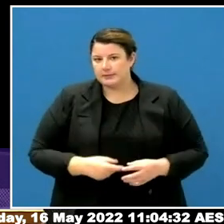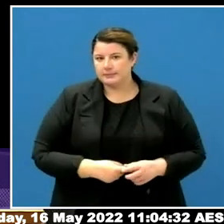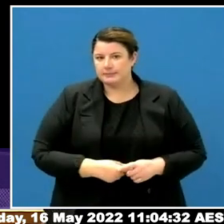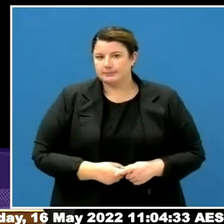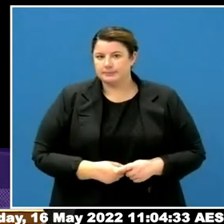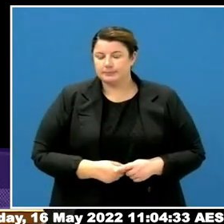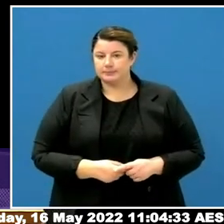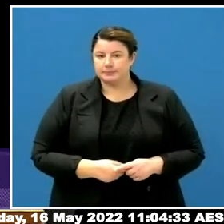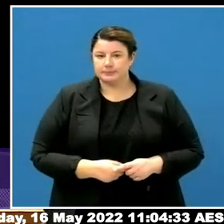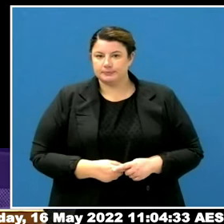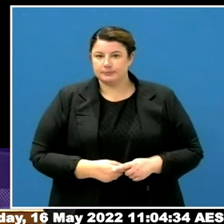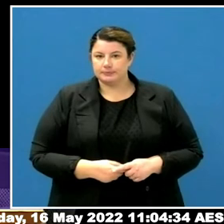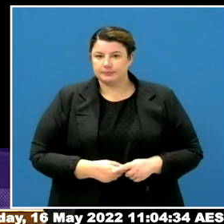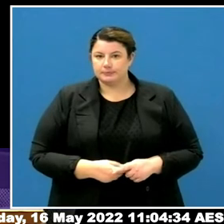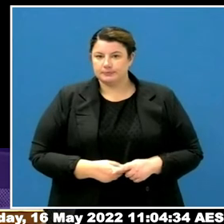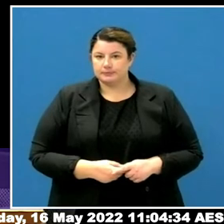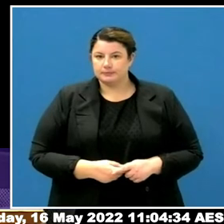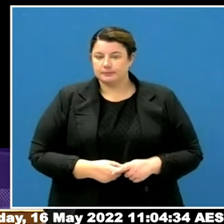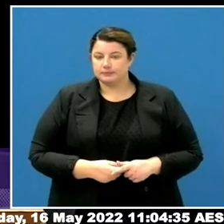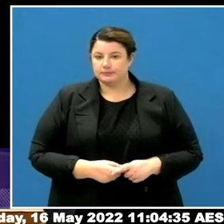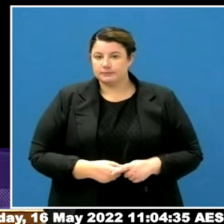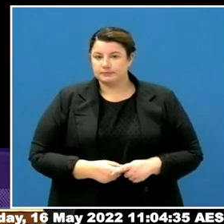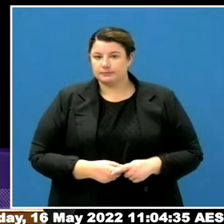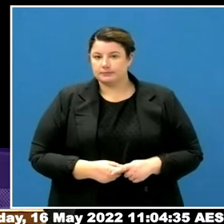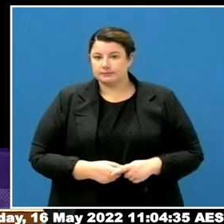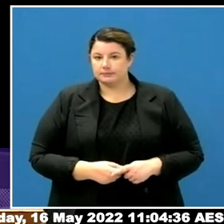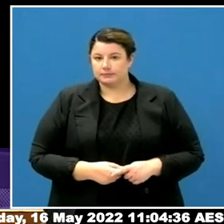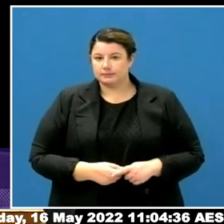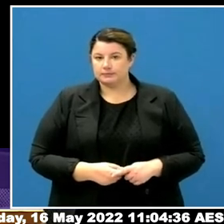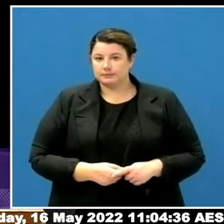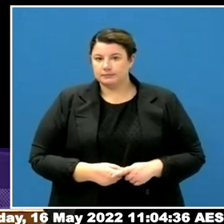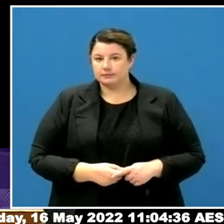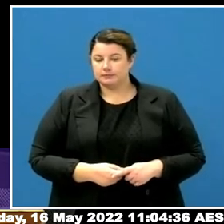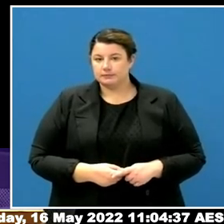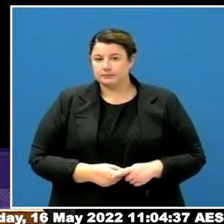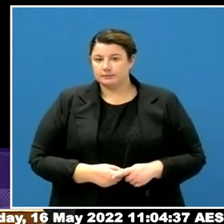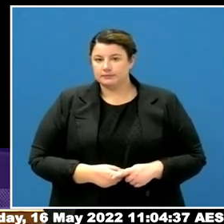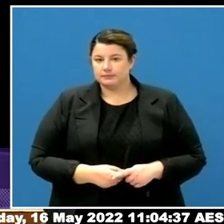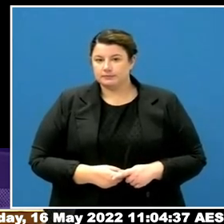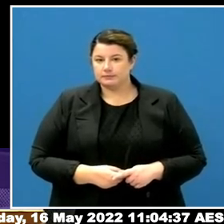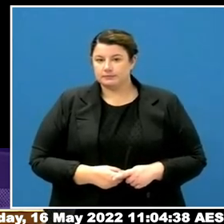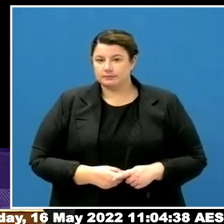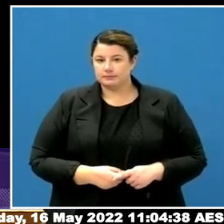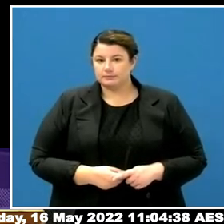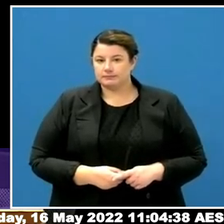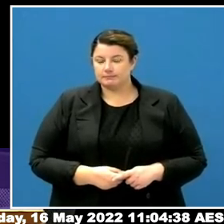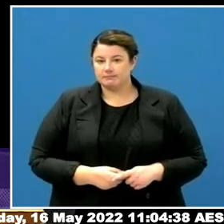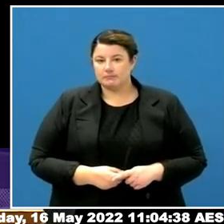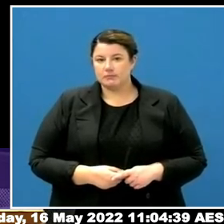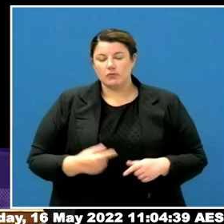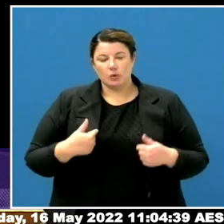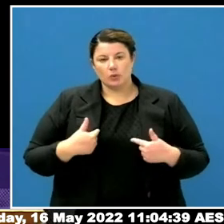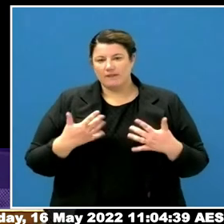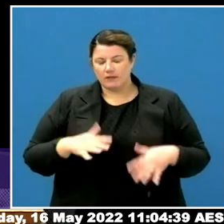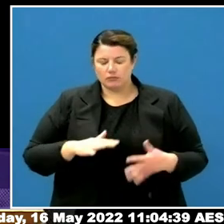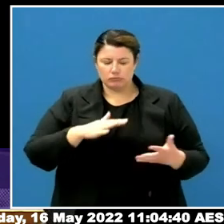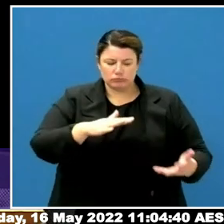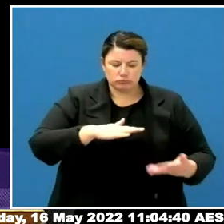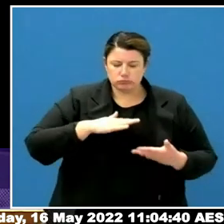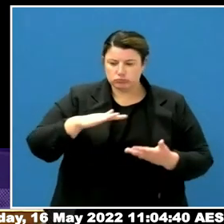In addition, as has been the case in previous service provider hearings, the Royal Commission has received extensive documentary records in the course of